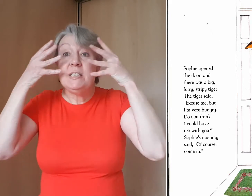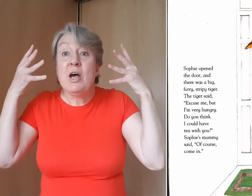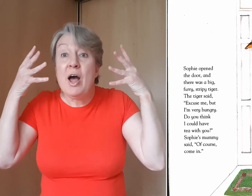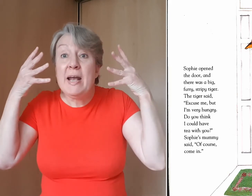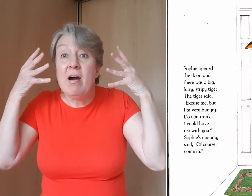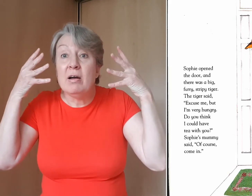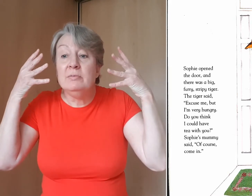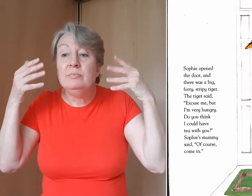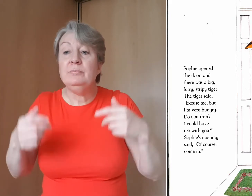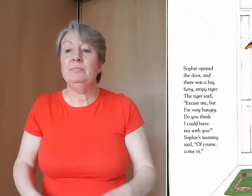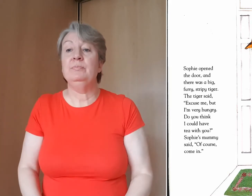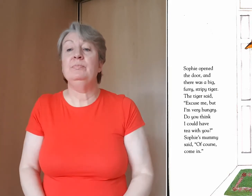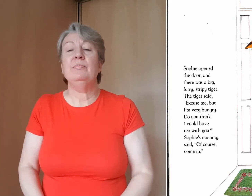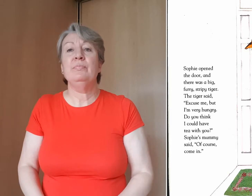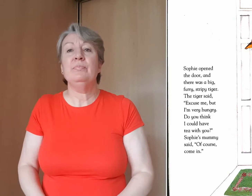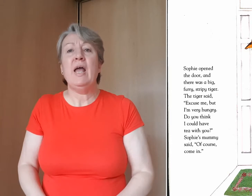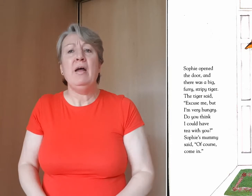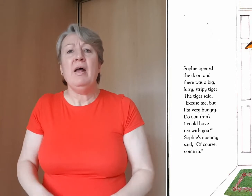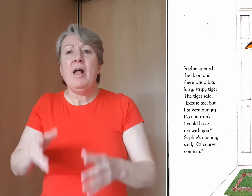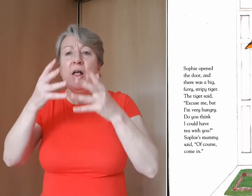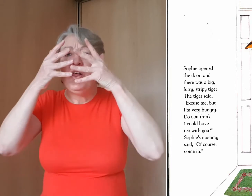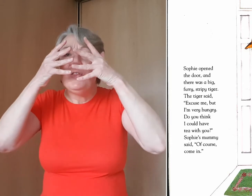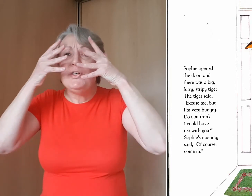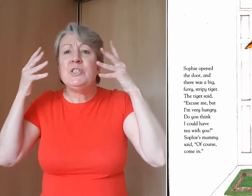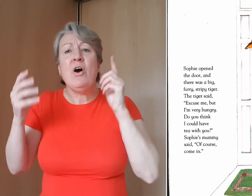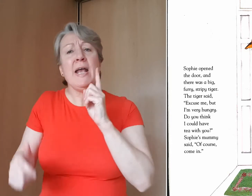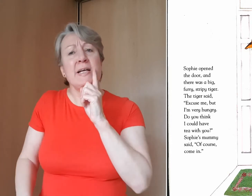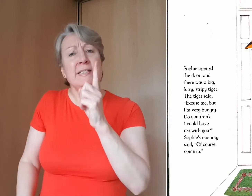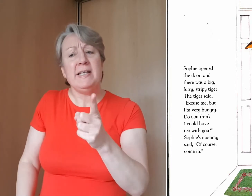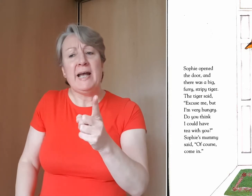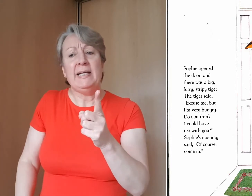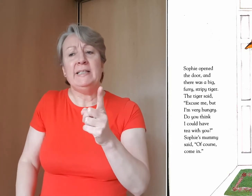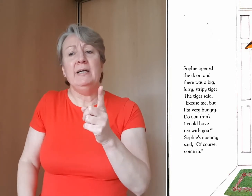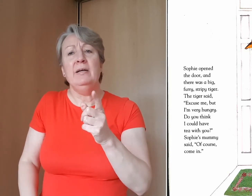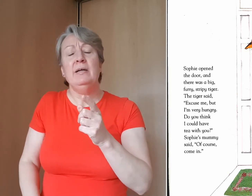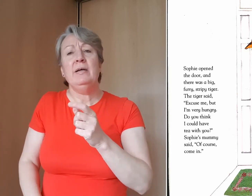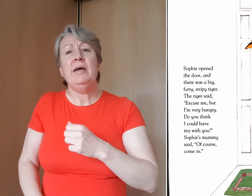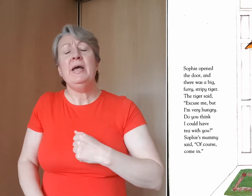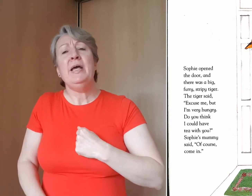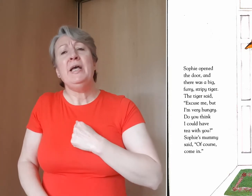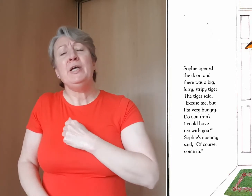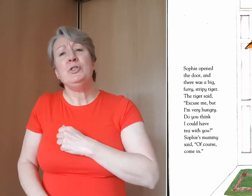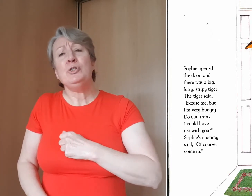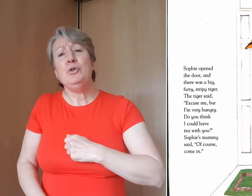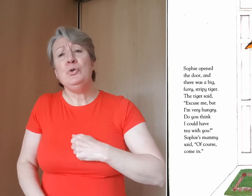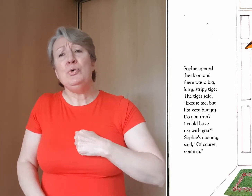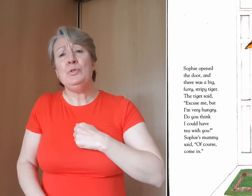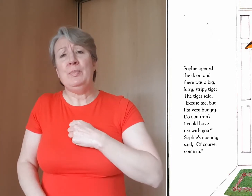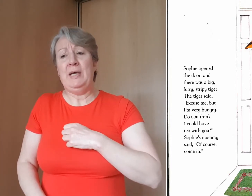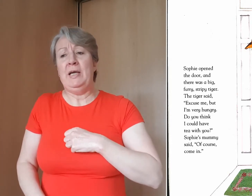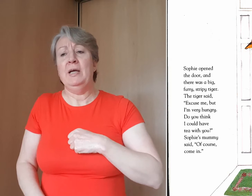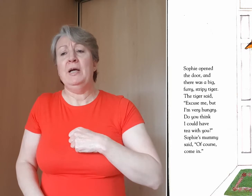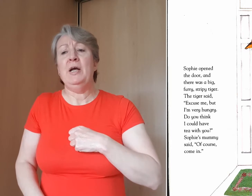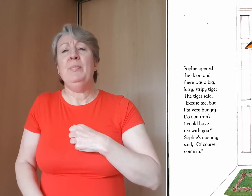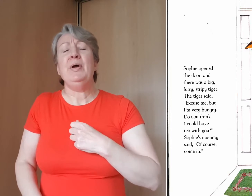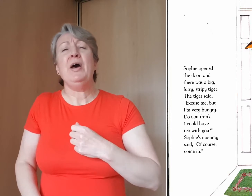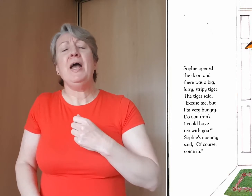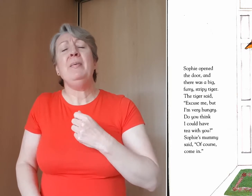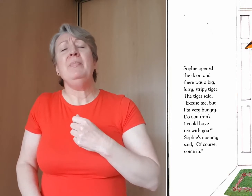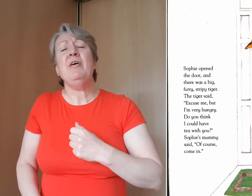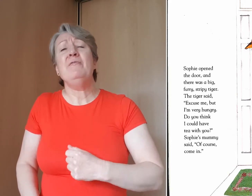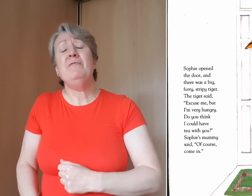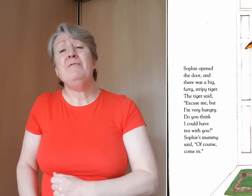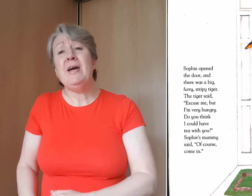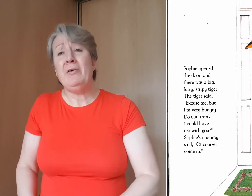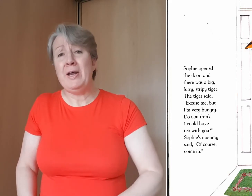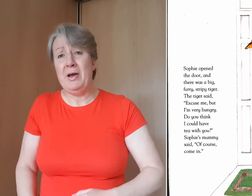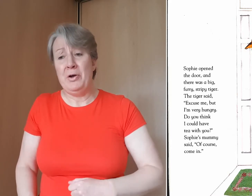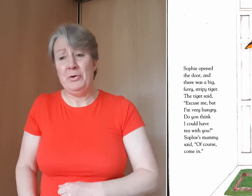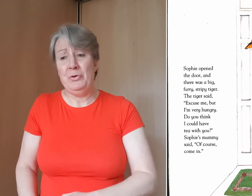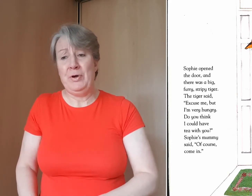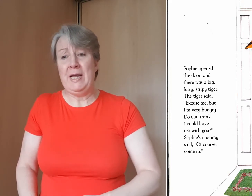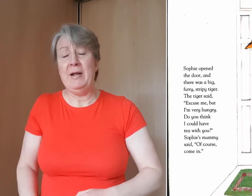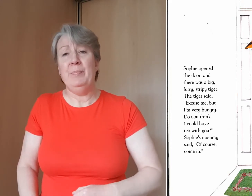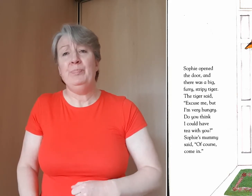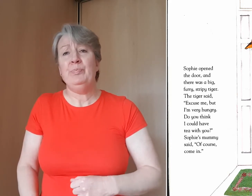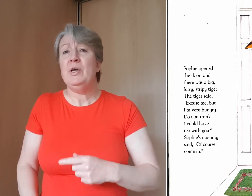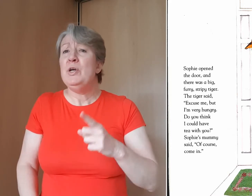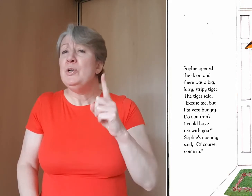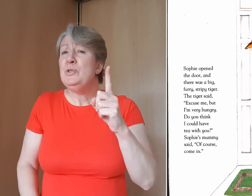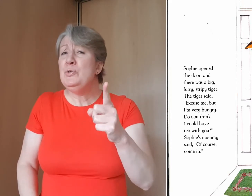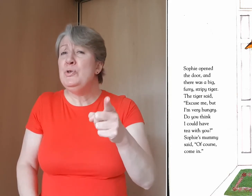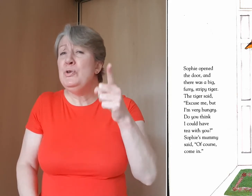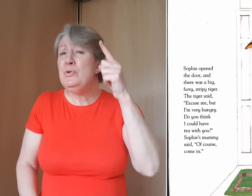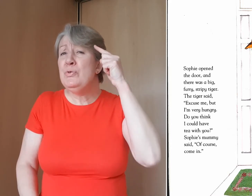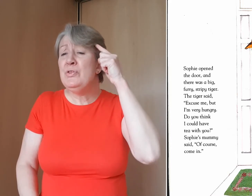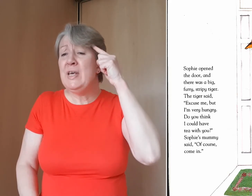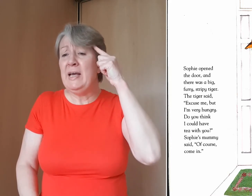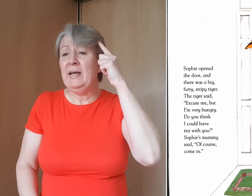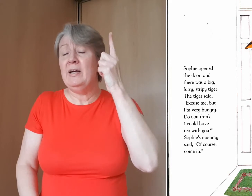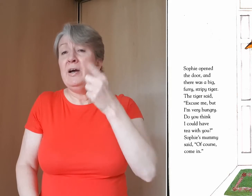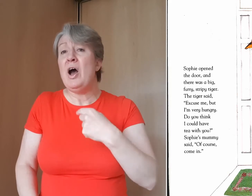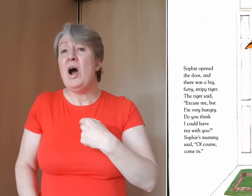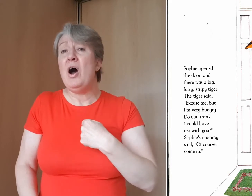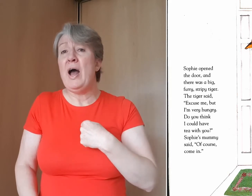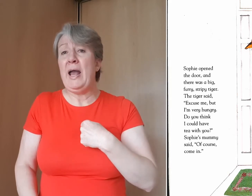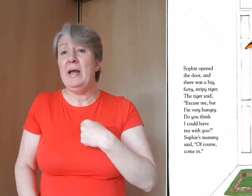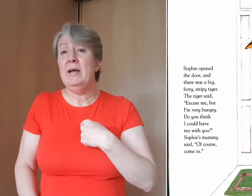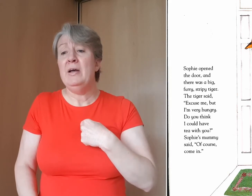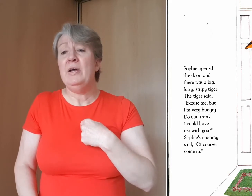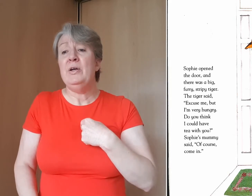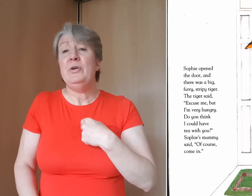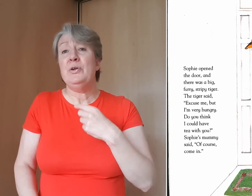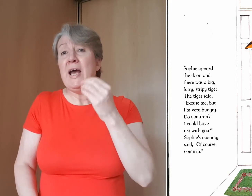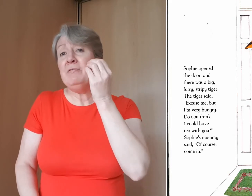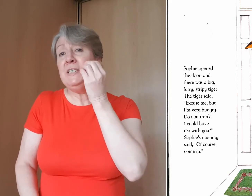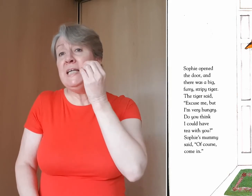tiger! The tiger said "Excuse me but I'm very hungry, do you think I could have tea